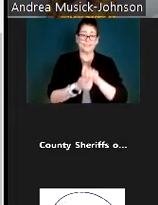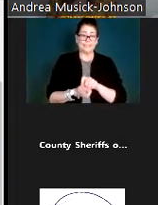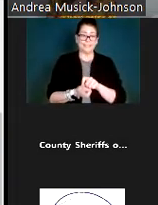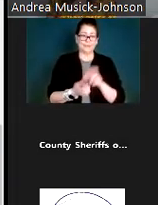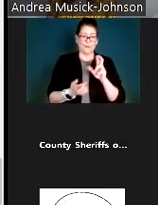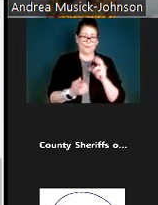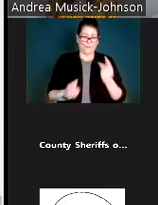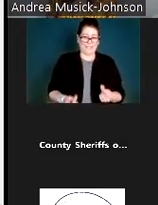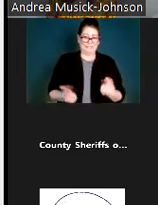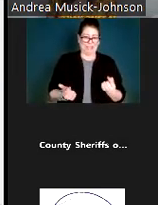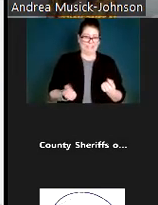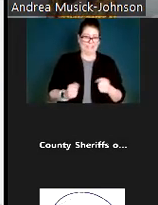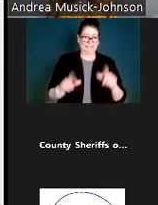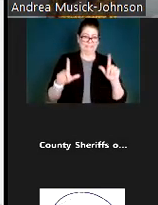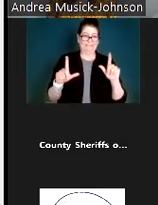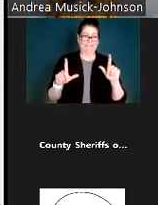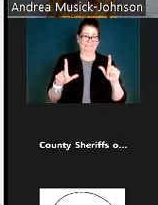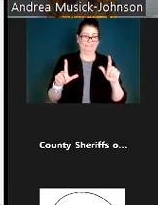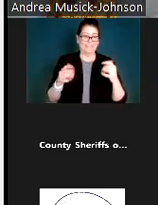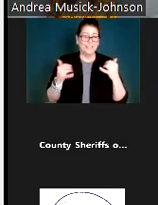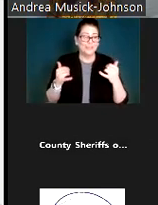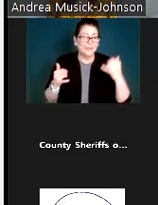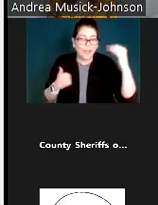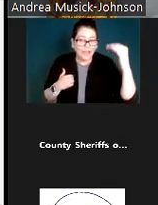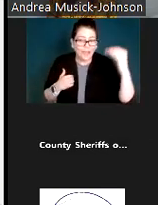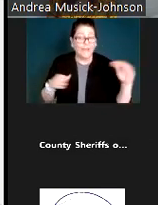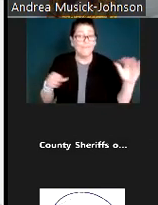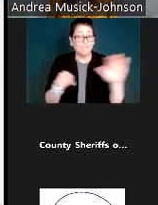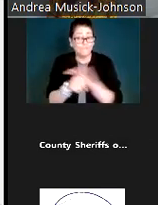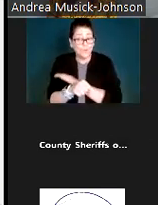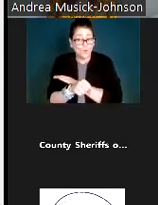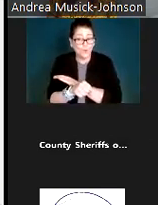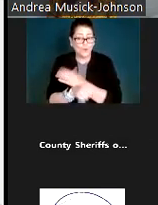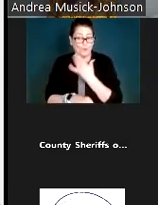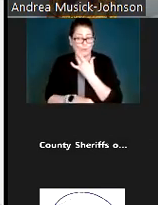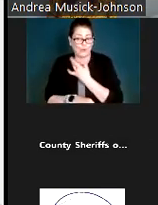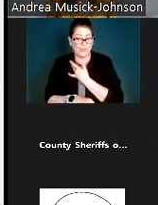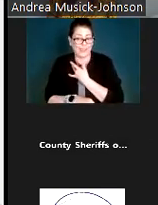And what you'll see is, now I can see his full date of birth and I can see his full ID.